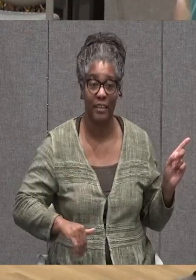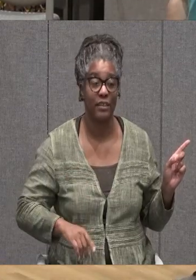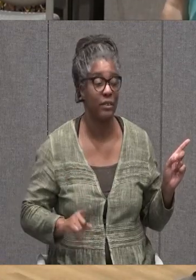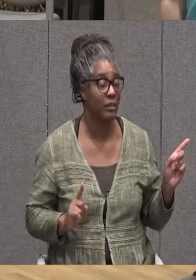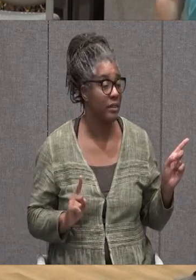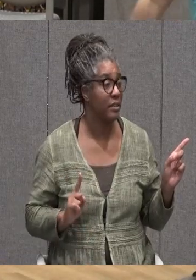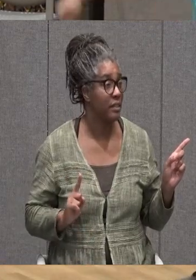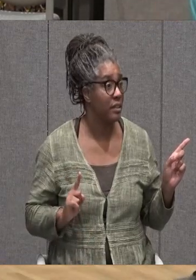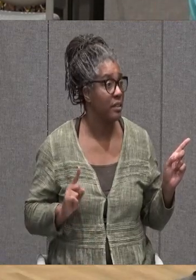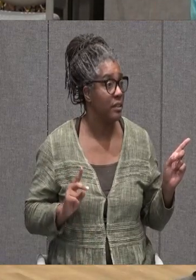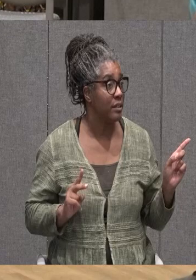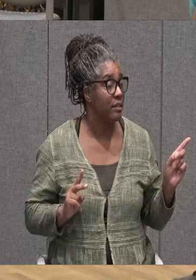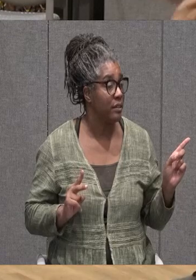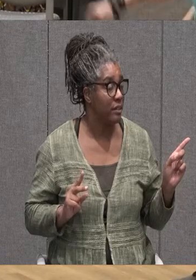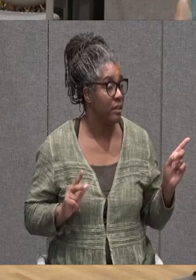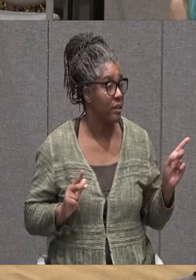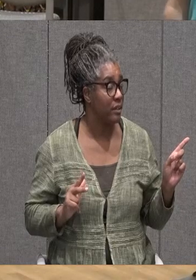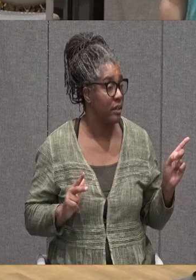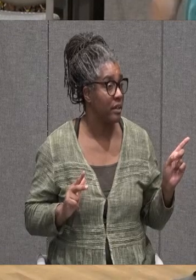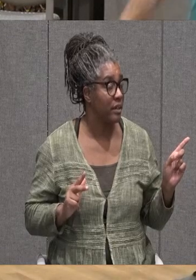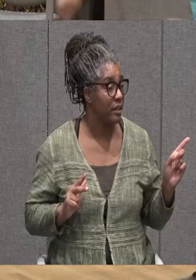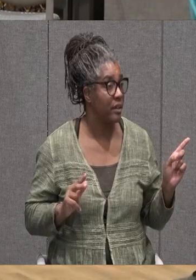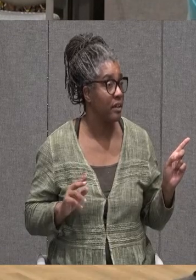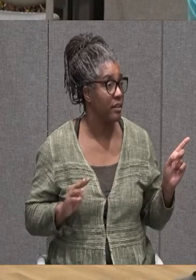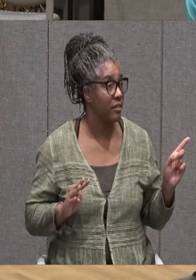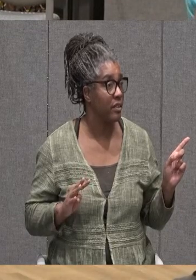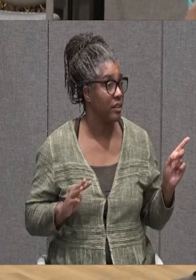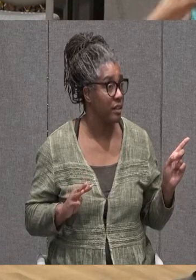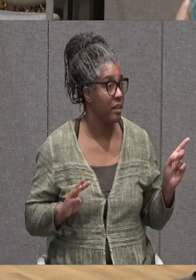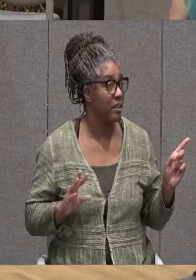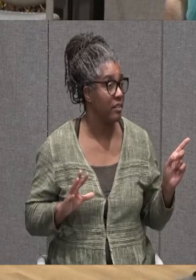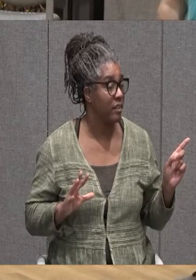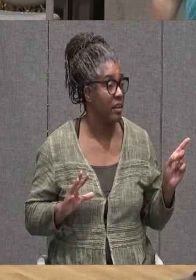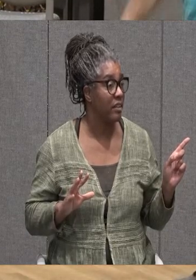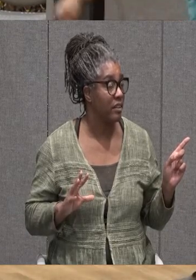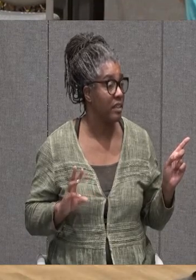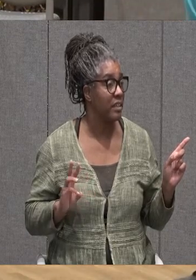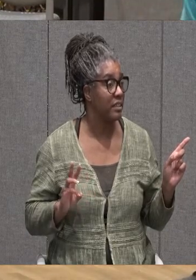one, two, three, four, five, six, seven, eight.